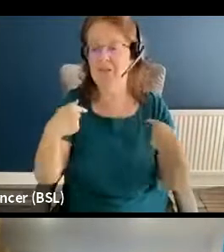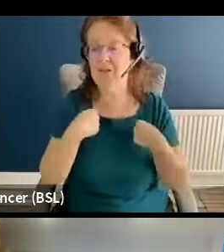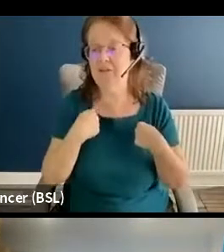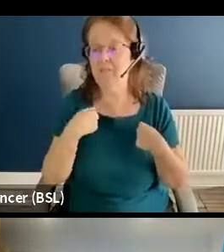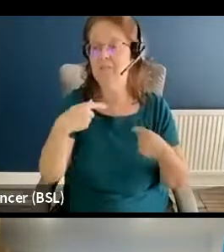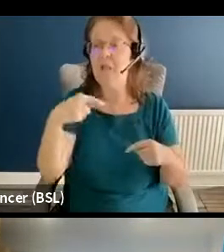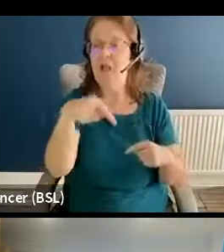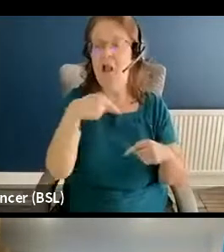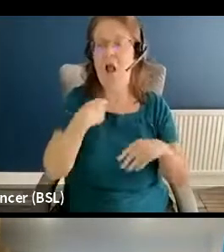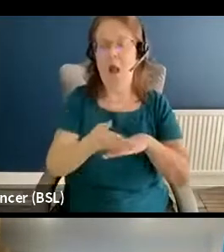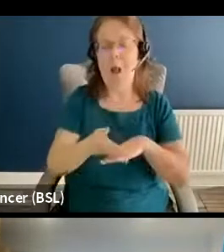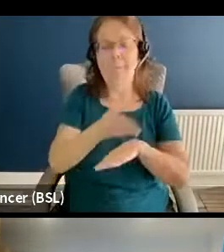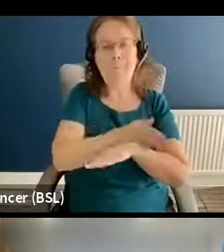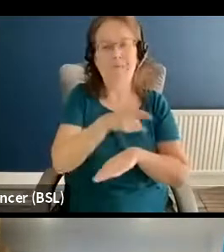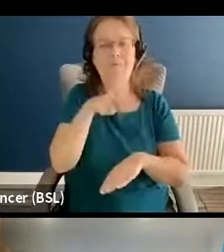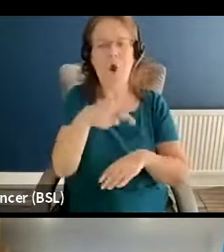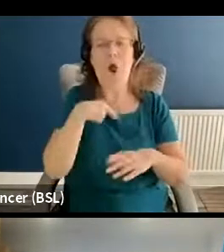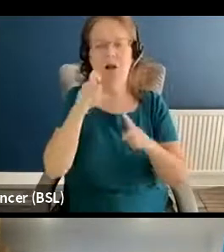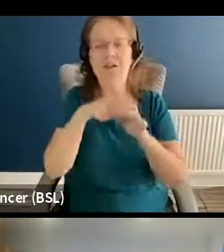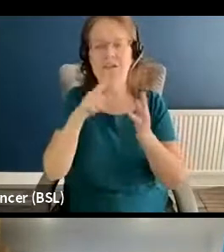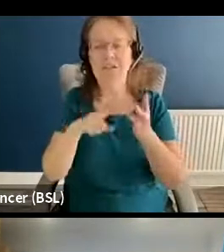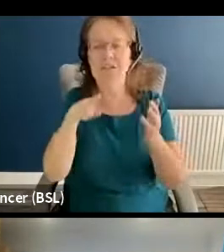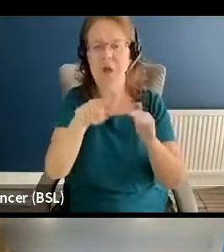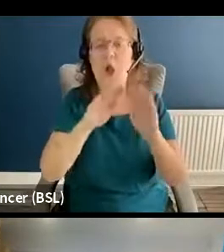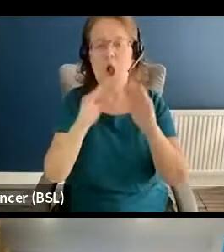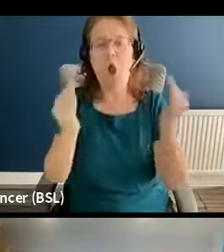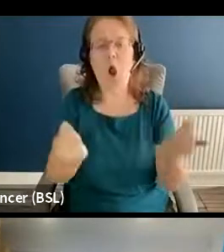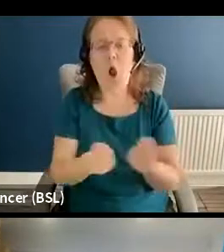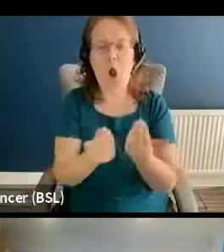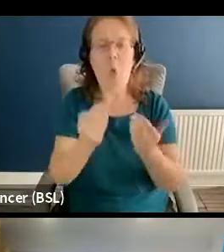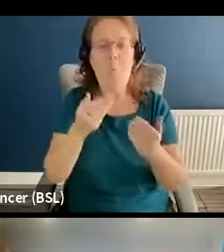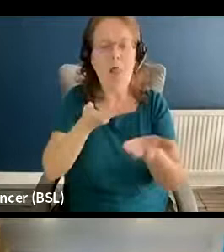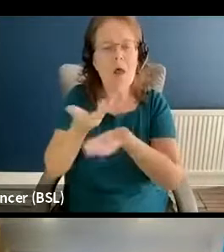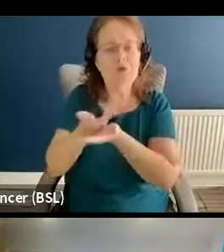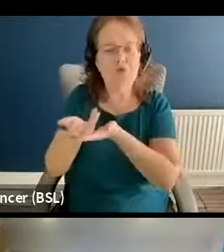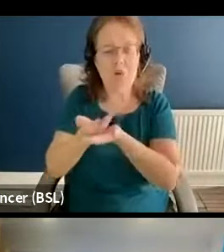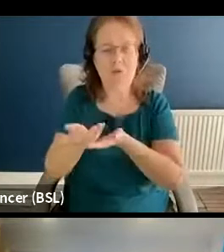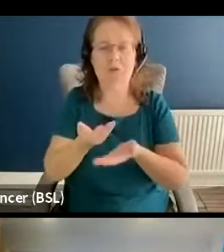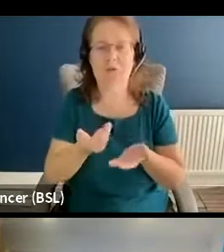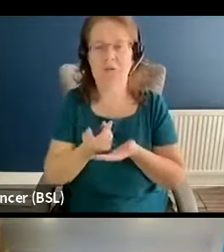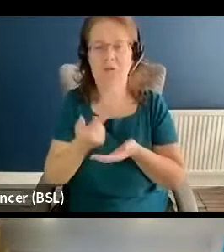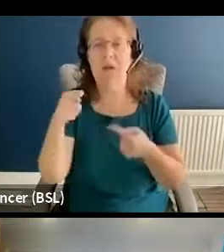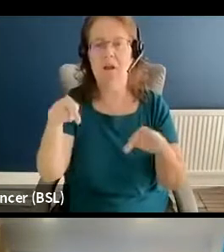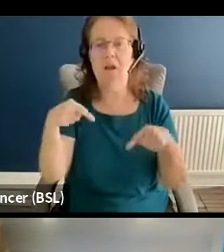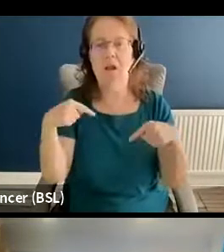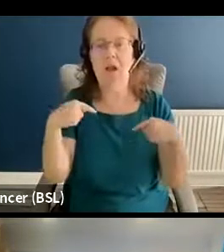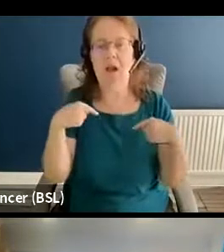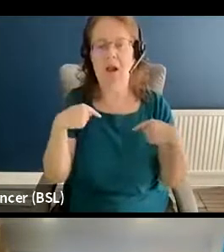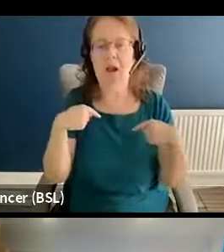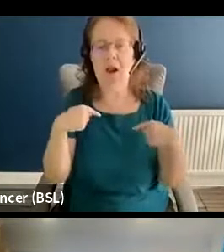I was the CEO of Open Concept Consulting. But it was acquired in November and happy to be part of